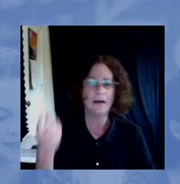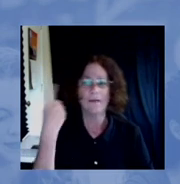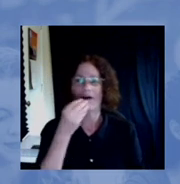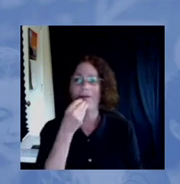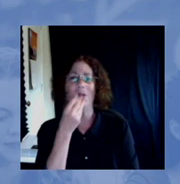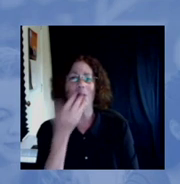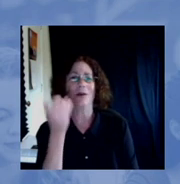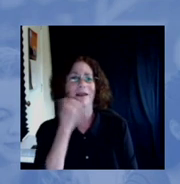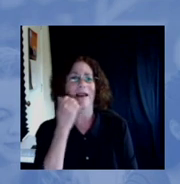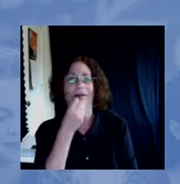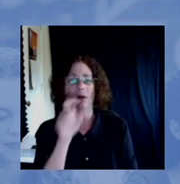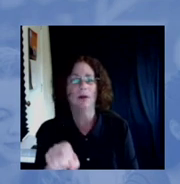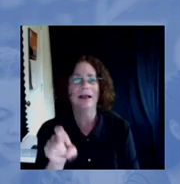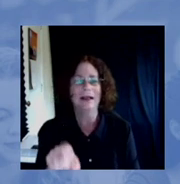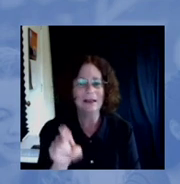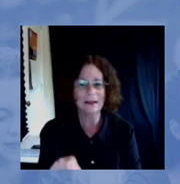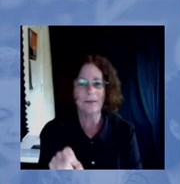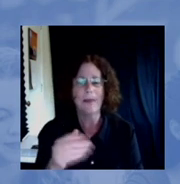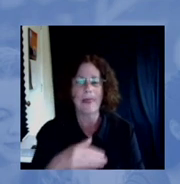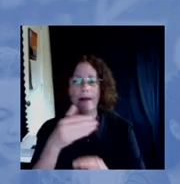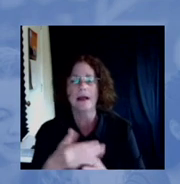NEEDS. THE NEXT THINGS WE DID IS BEGAN TO ANTICIPATE